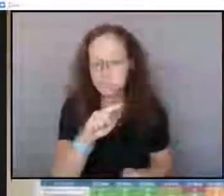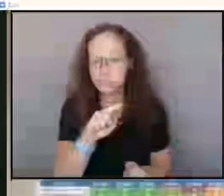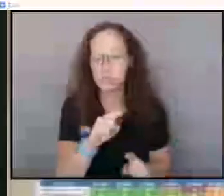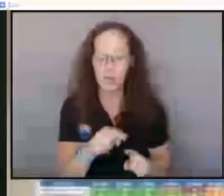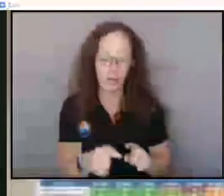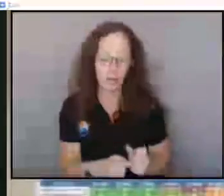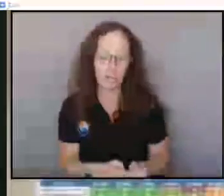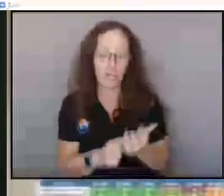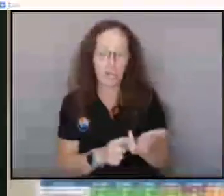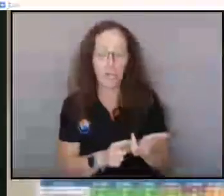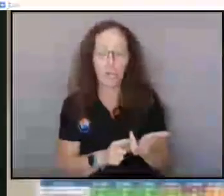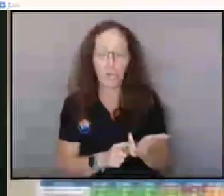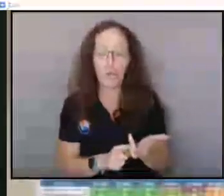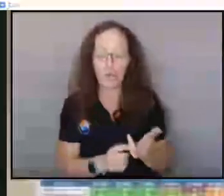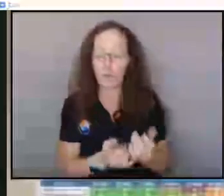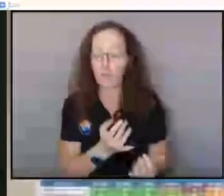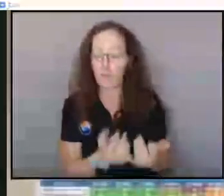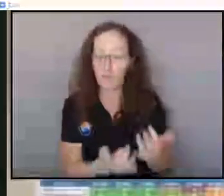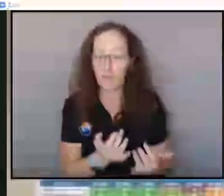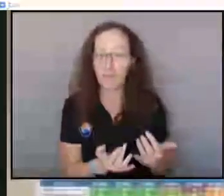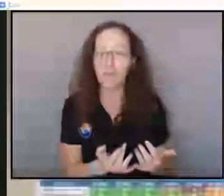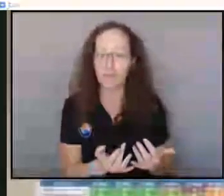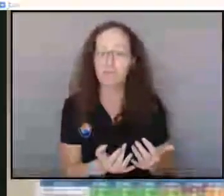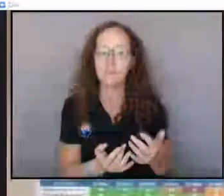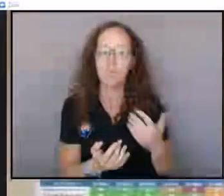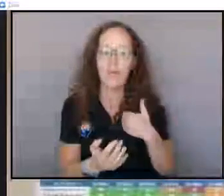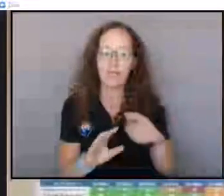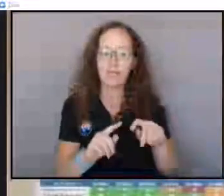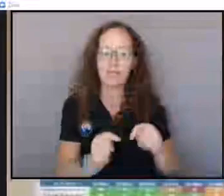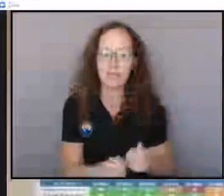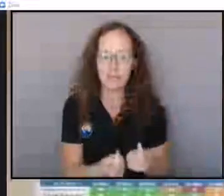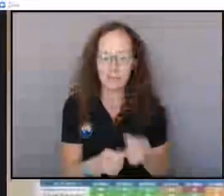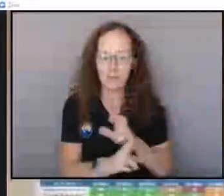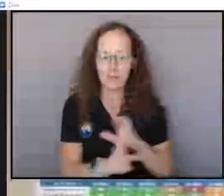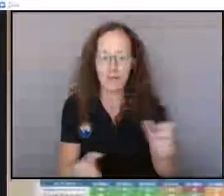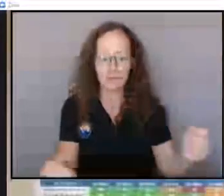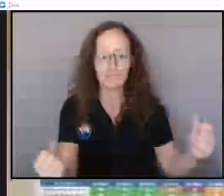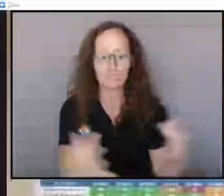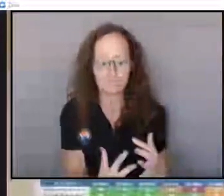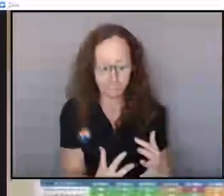AND AUGMENT THE LOCAL RESOURCES THAT WE HAVE STILL UP